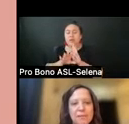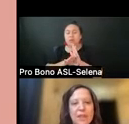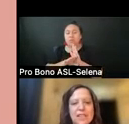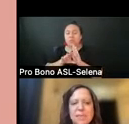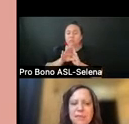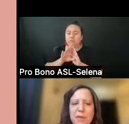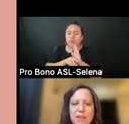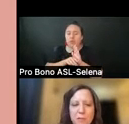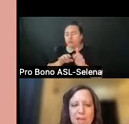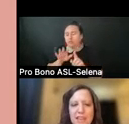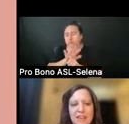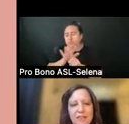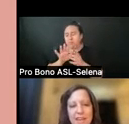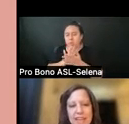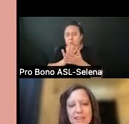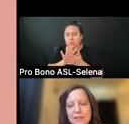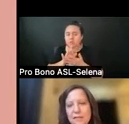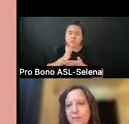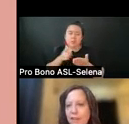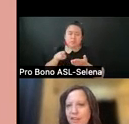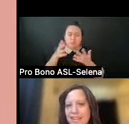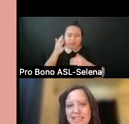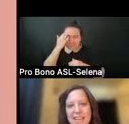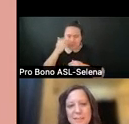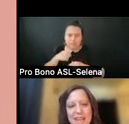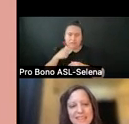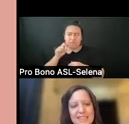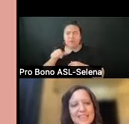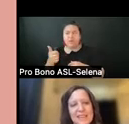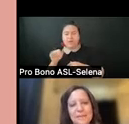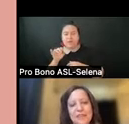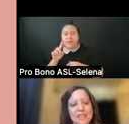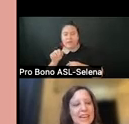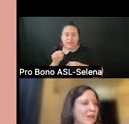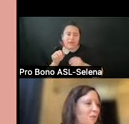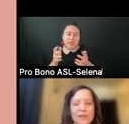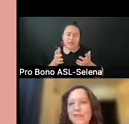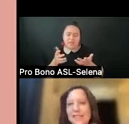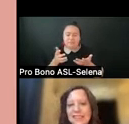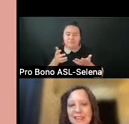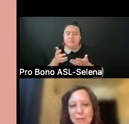Some of you might know me already from other IDA capacities such as the idea awards and getting real